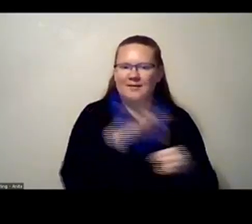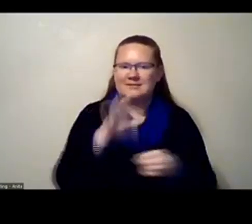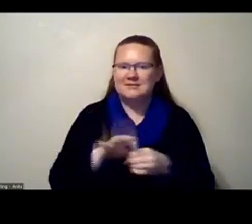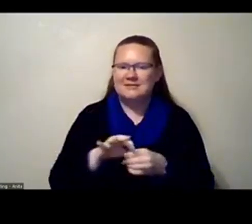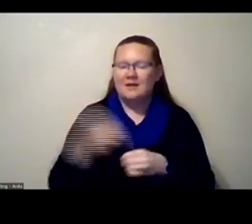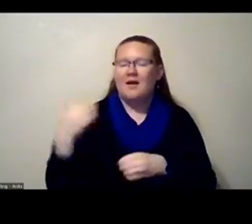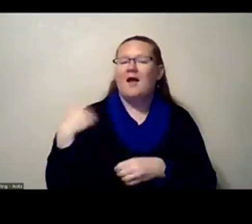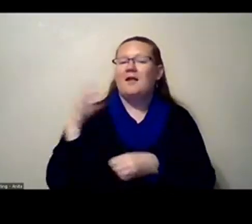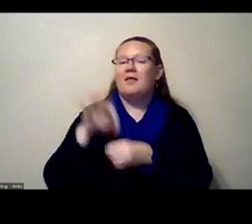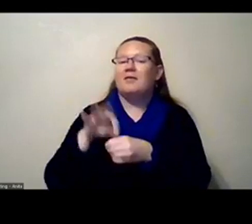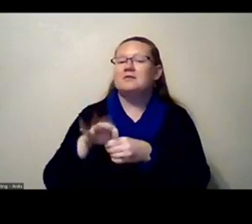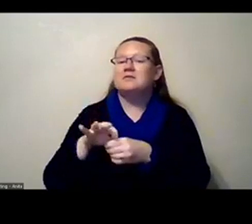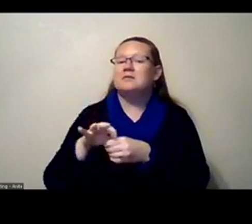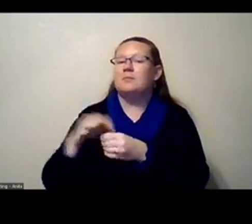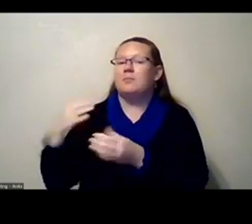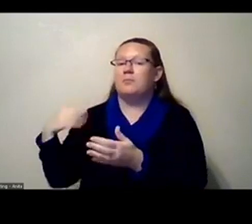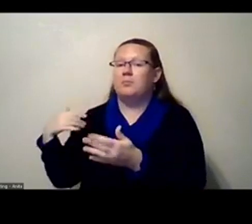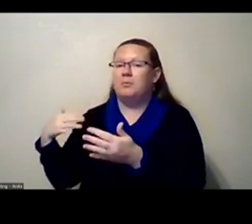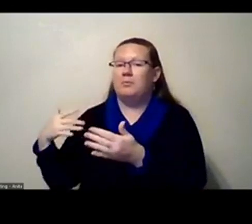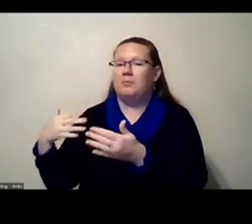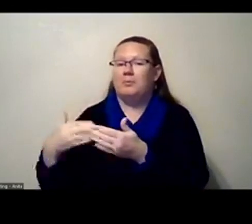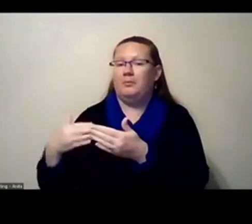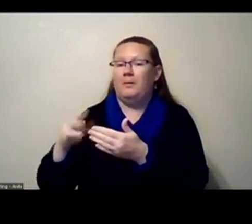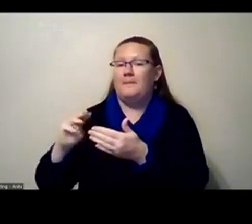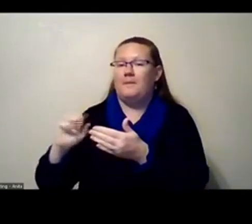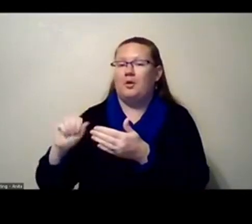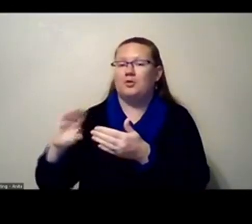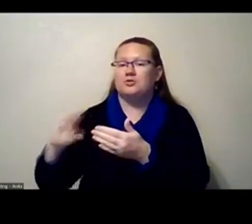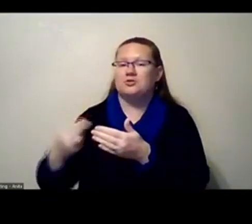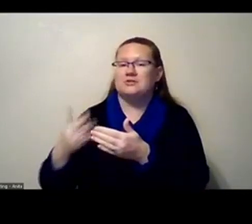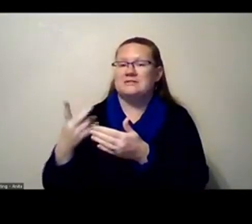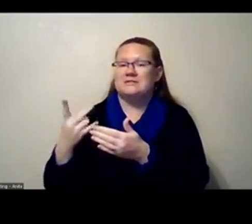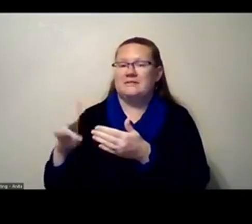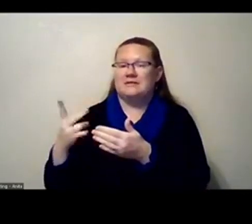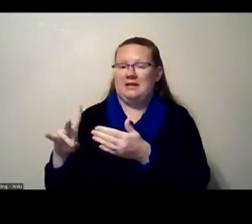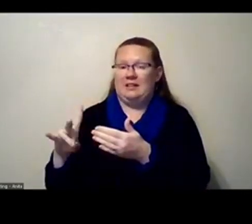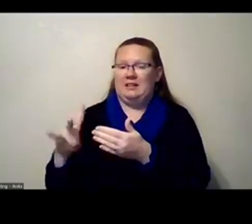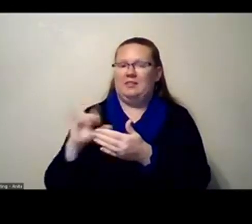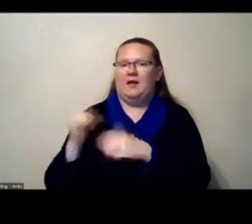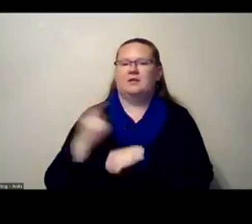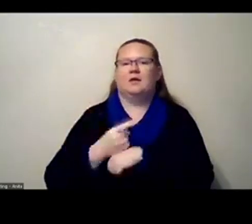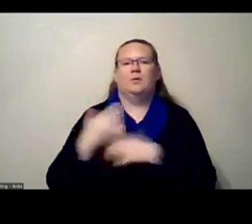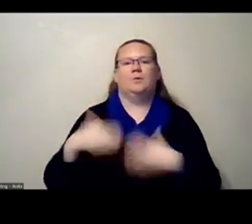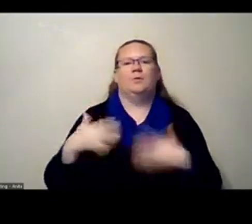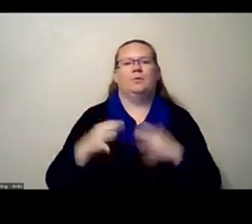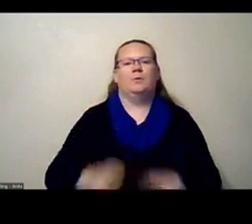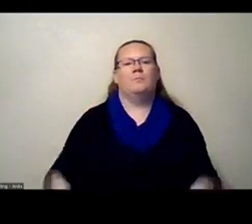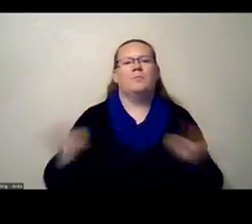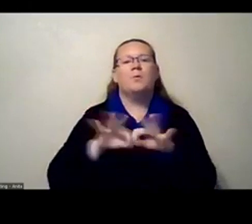up to March 17th and March 17th is important because that was the date that they were supposed to.